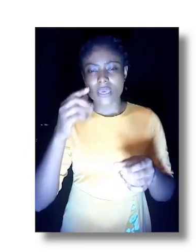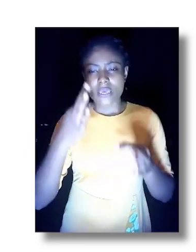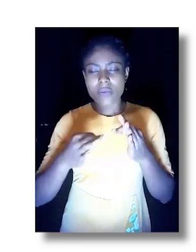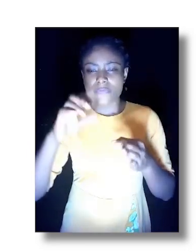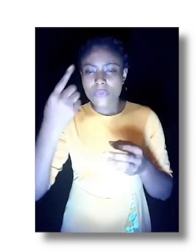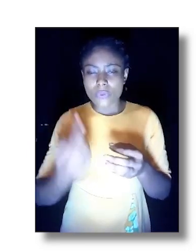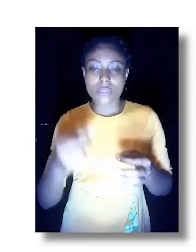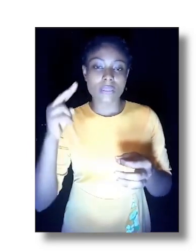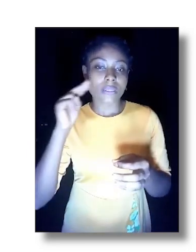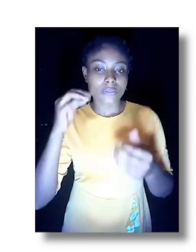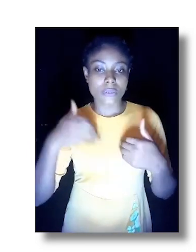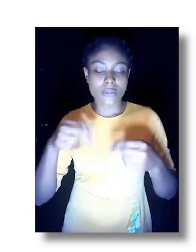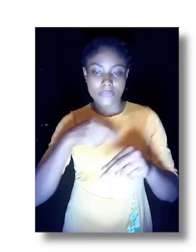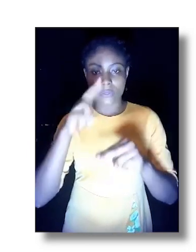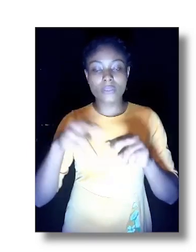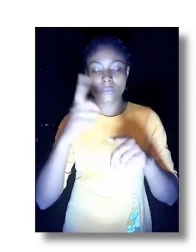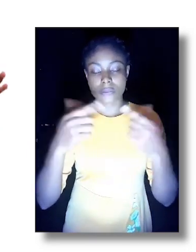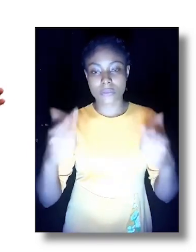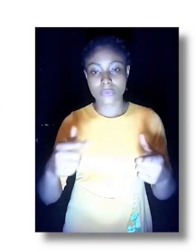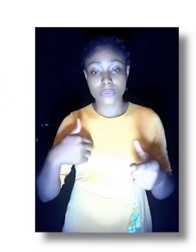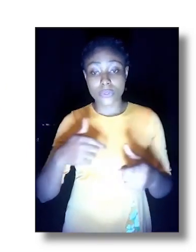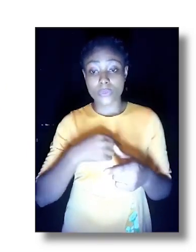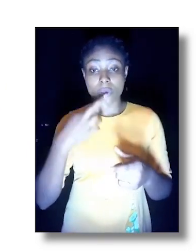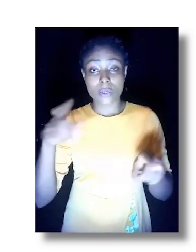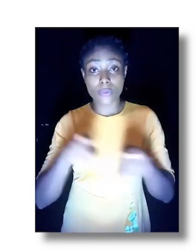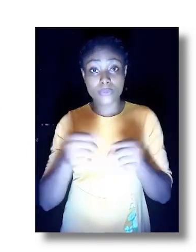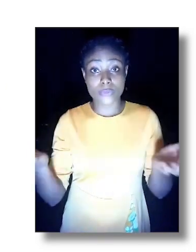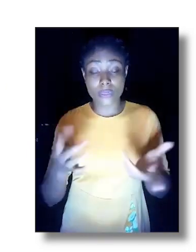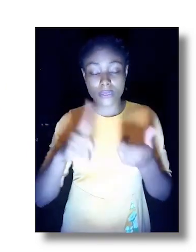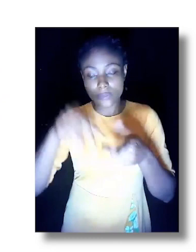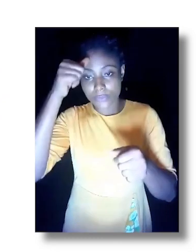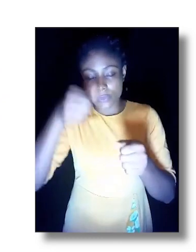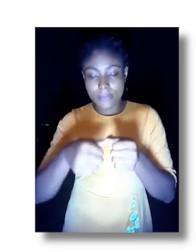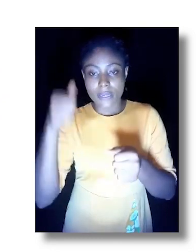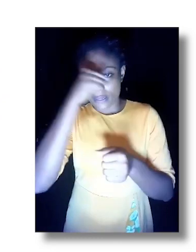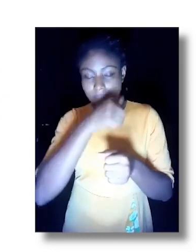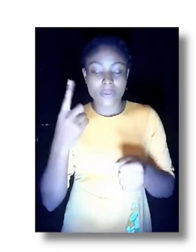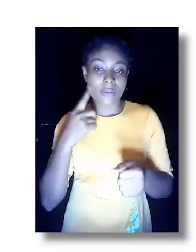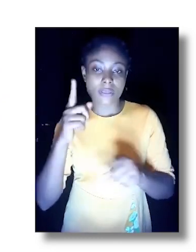We are also here today to remind African Deaf signers, Sign language interpreters, Deaf